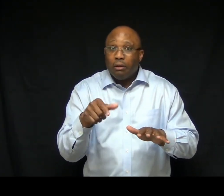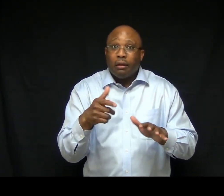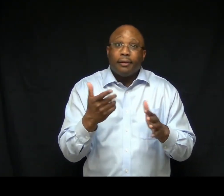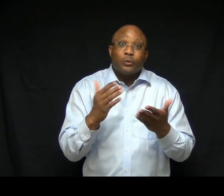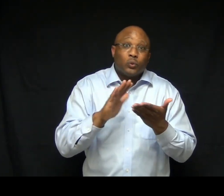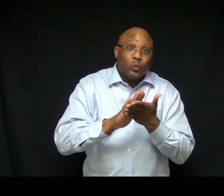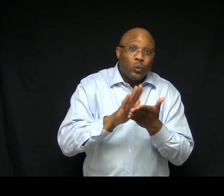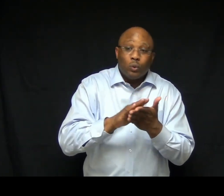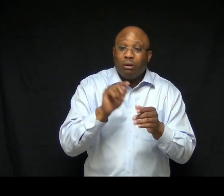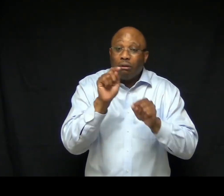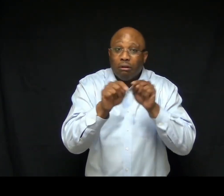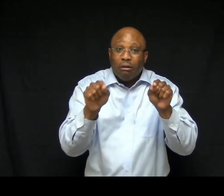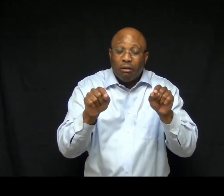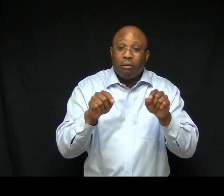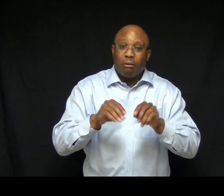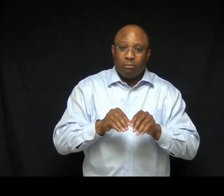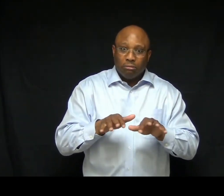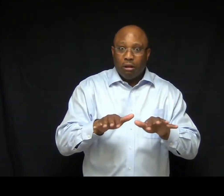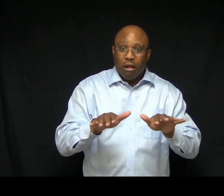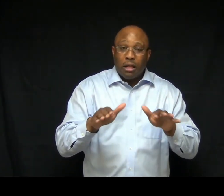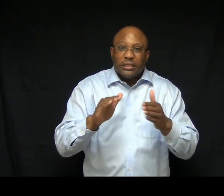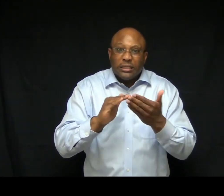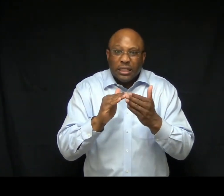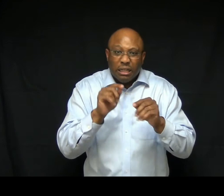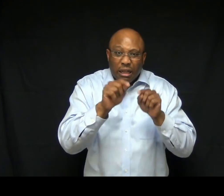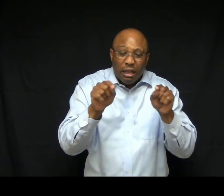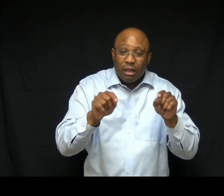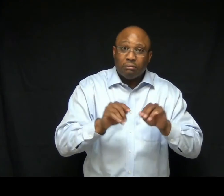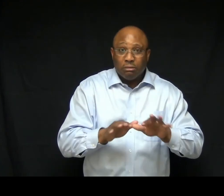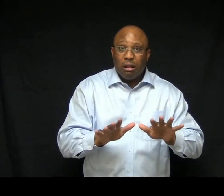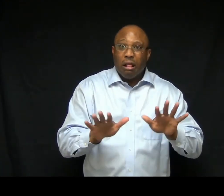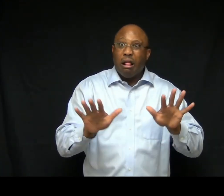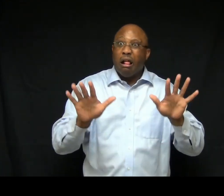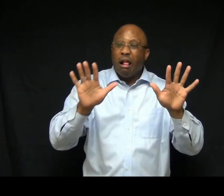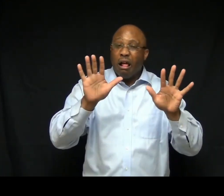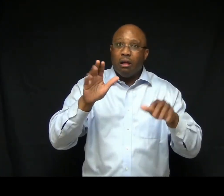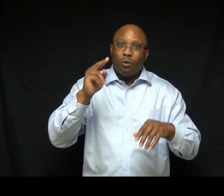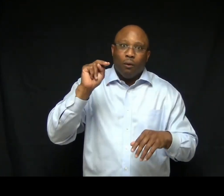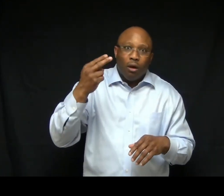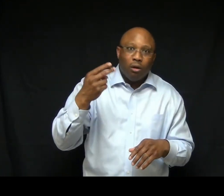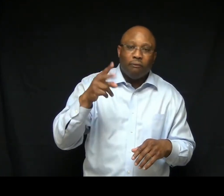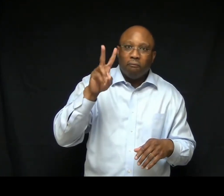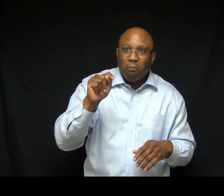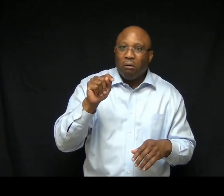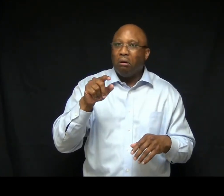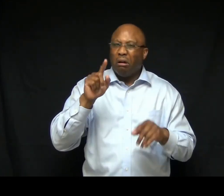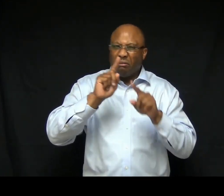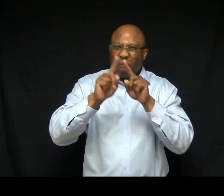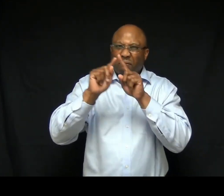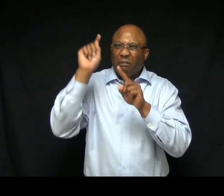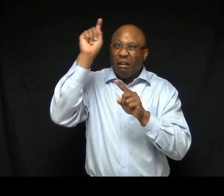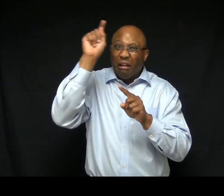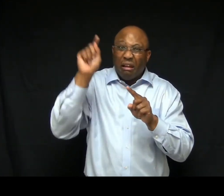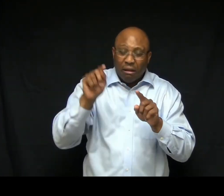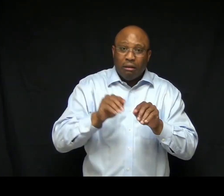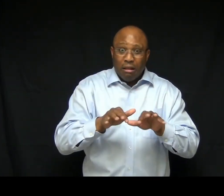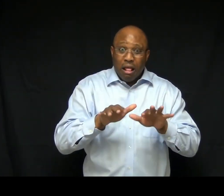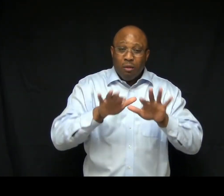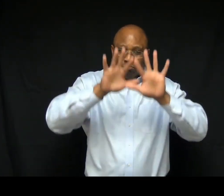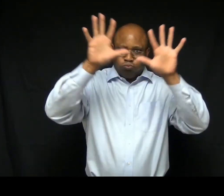What makes cyberbullying especially dangerous is the speed at which information is propagated